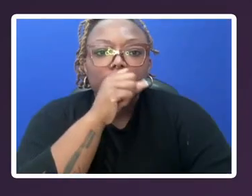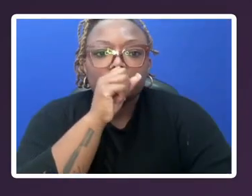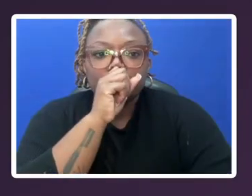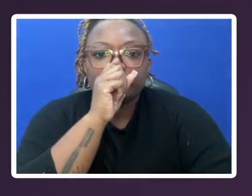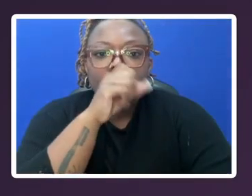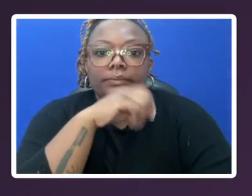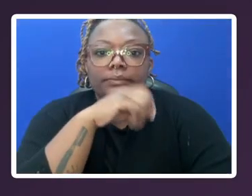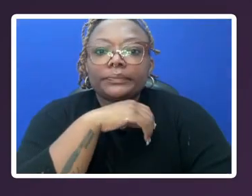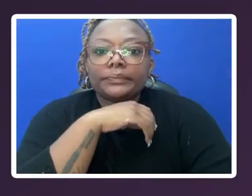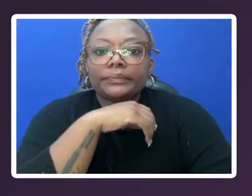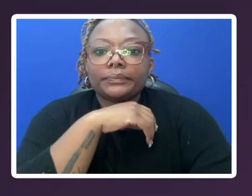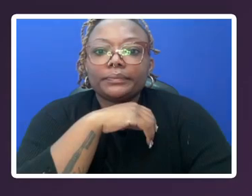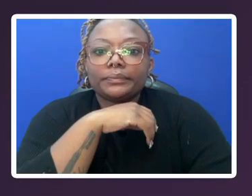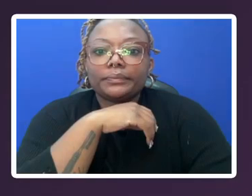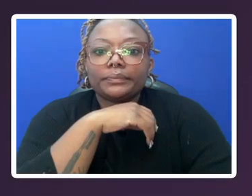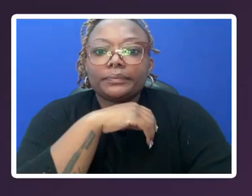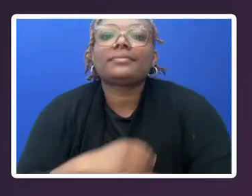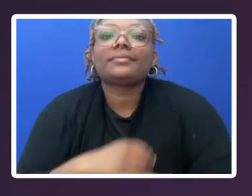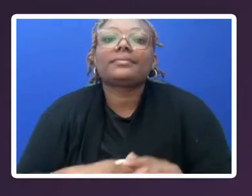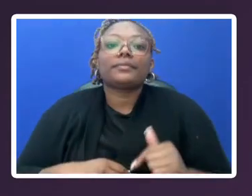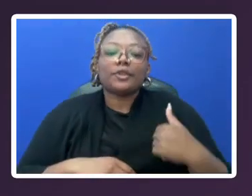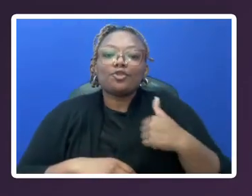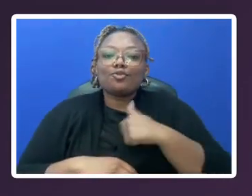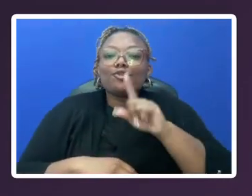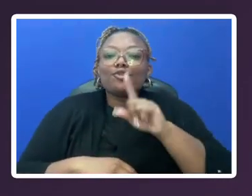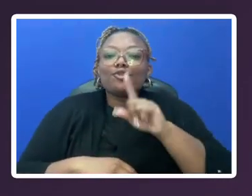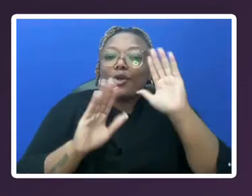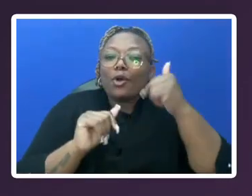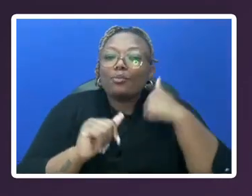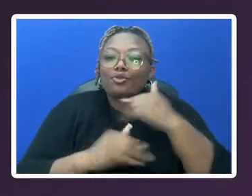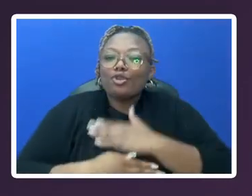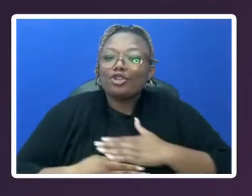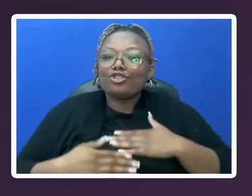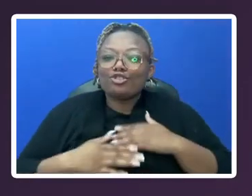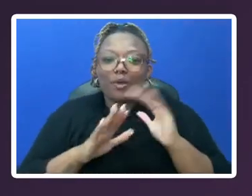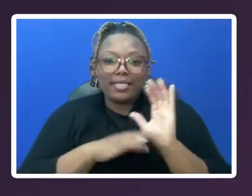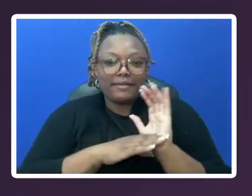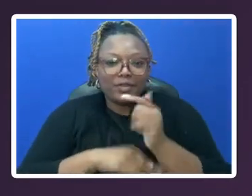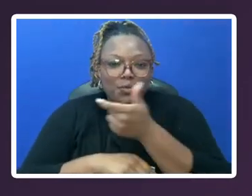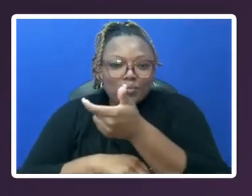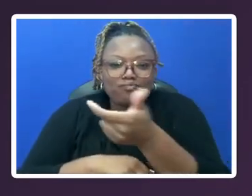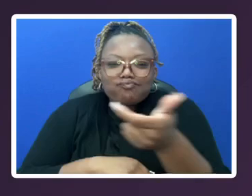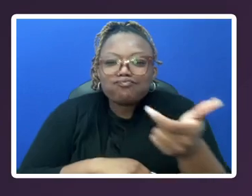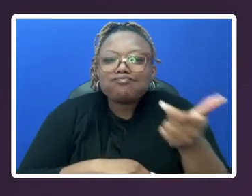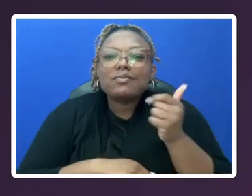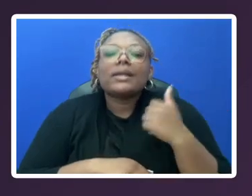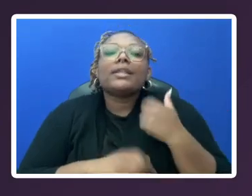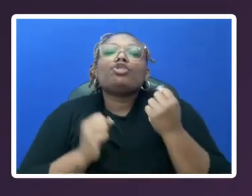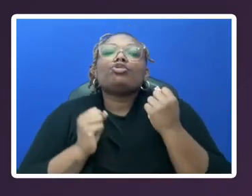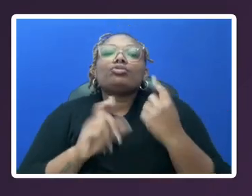So, we really hope you enjoyed that video. And there's so many images that come to mind. And